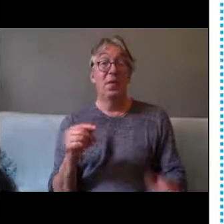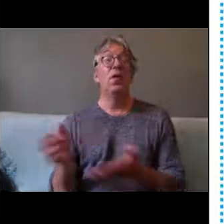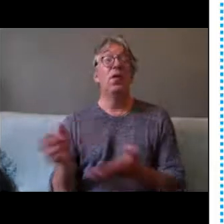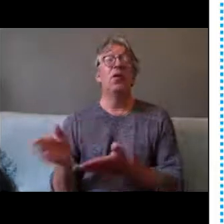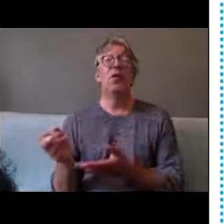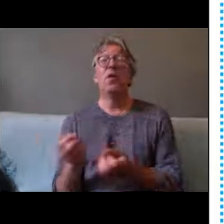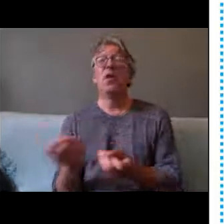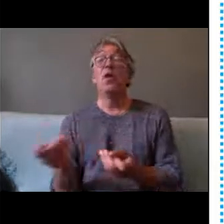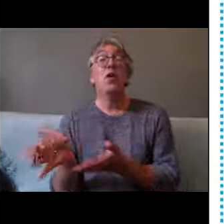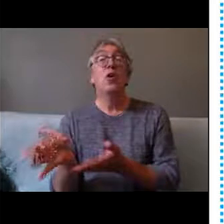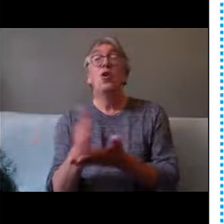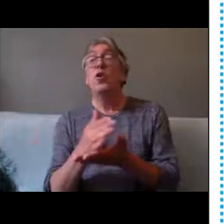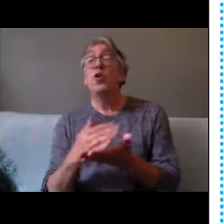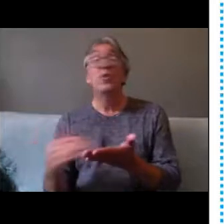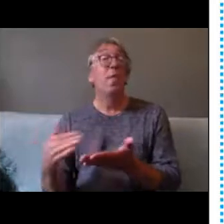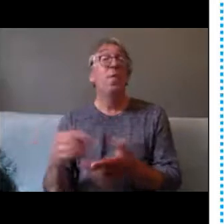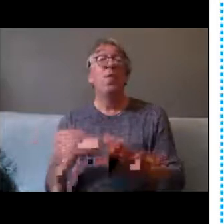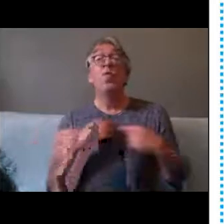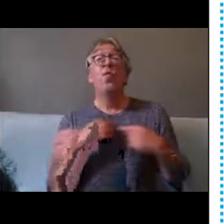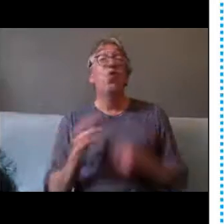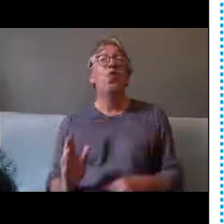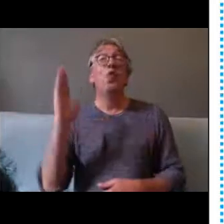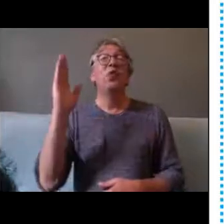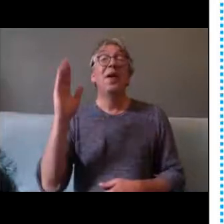They want to volunteer and they do whatever is available